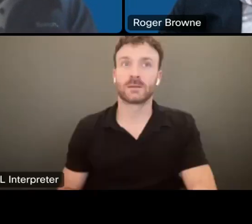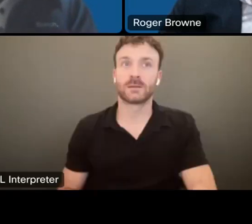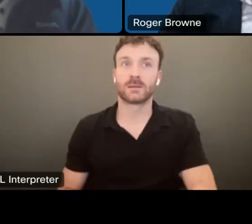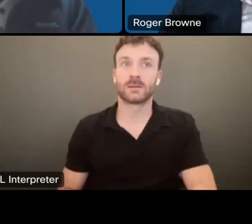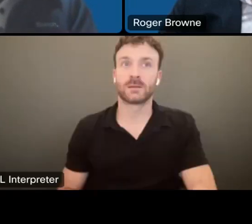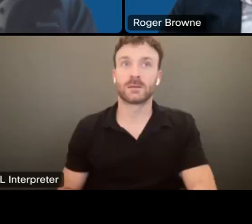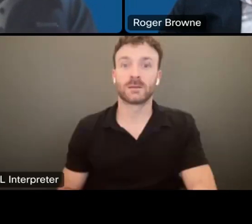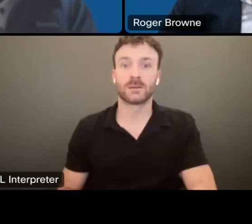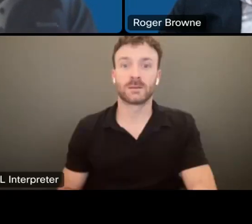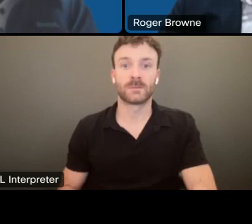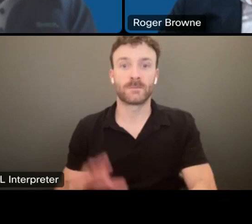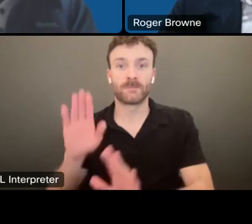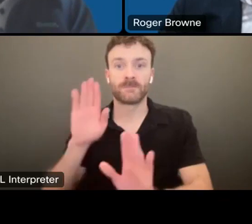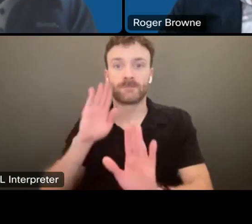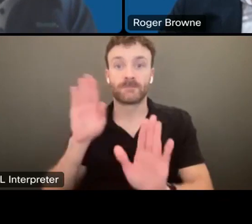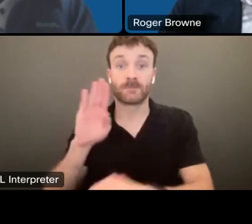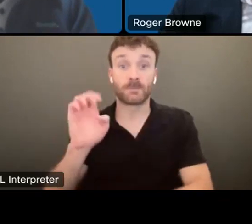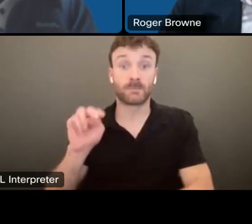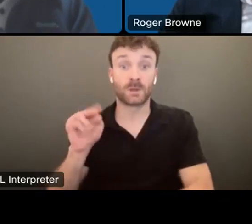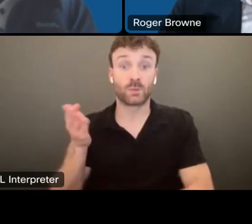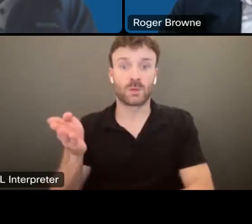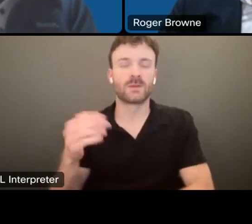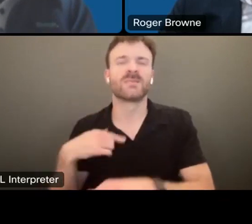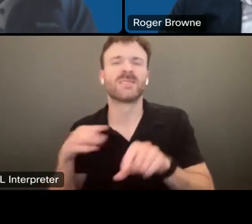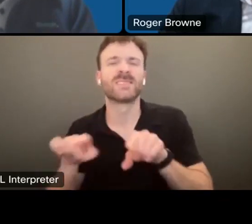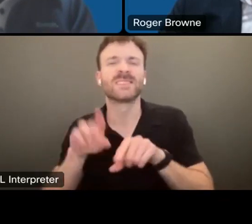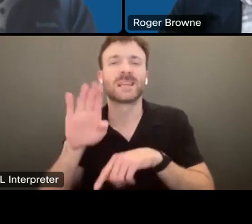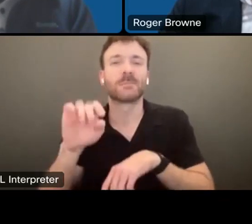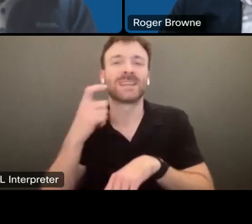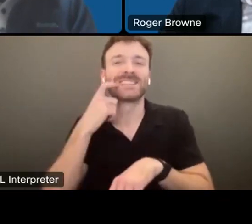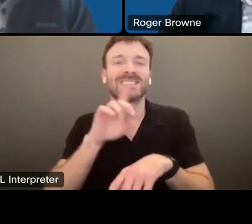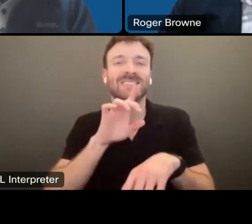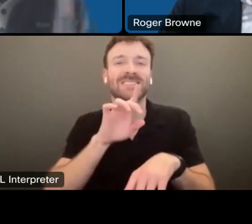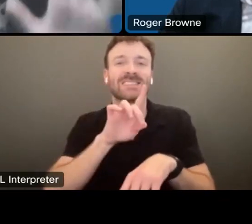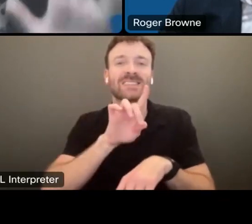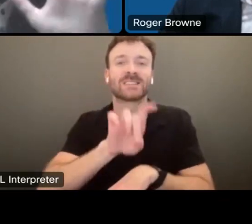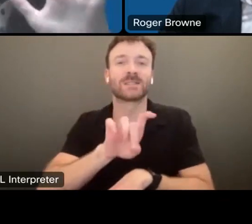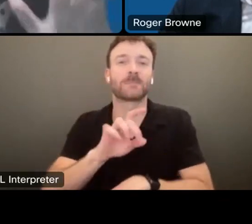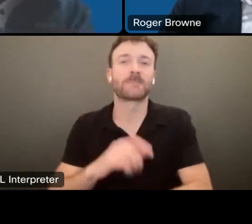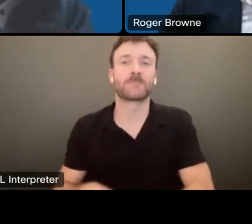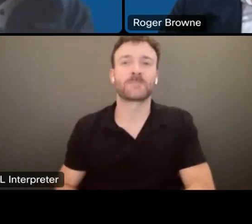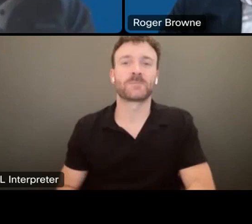Hi, Ben. Are you there? Speaker: I'm here. I'm the same Ben. Sorry. I should give a full name.